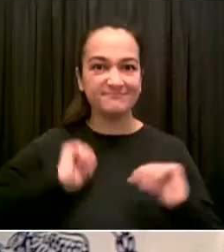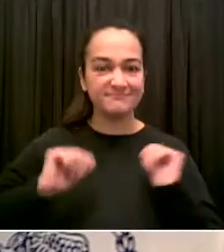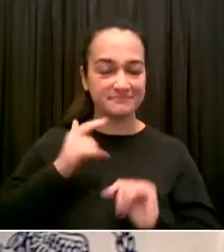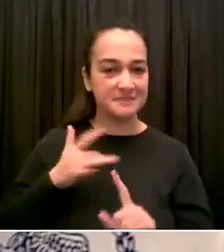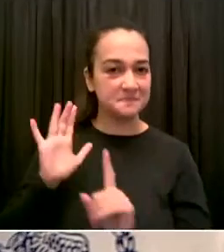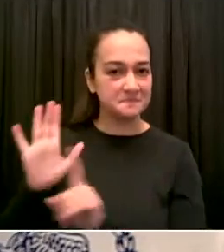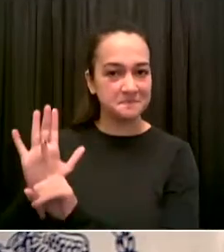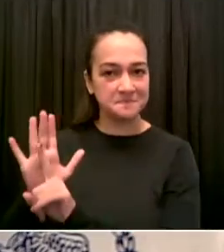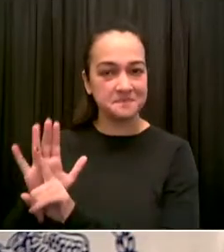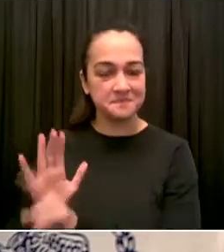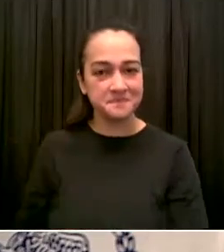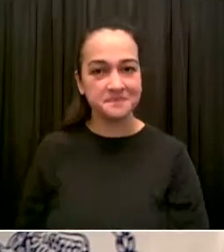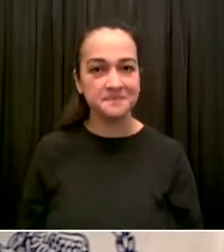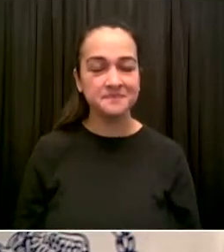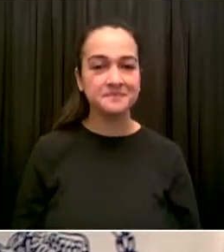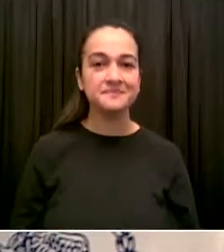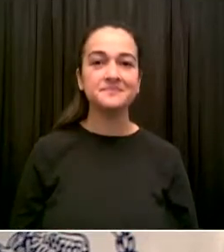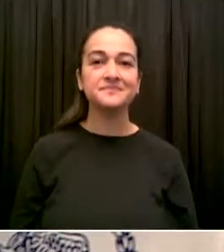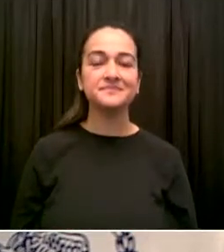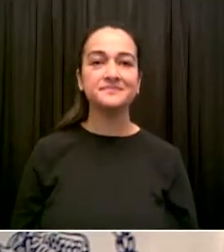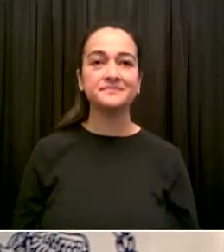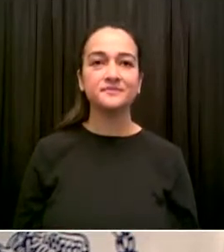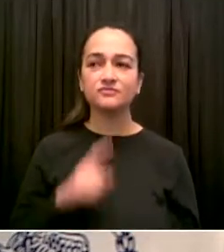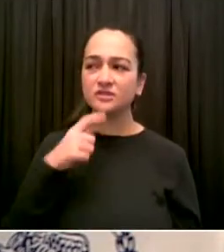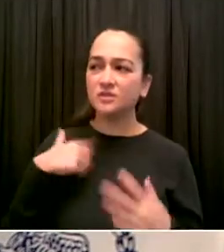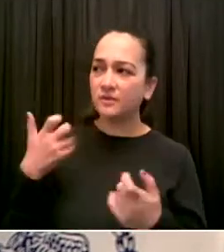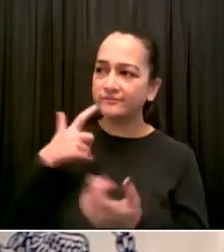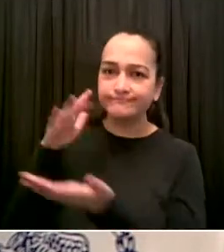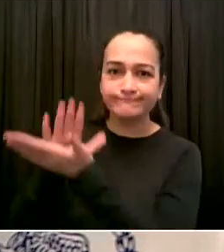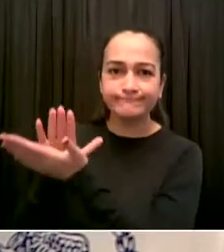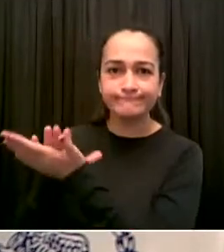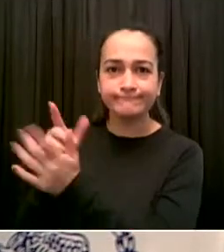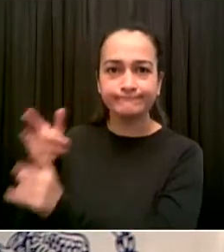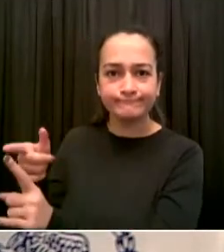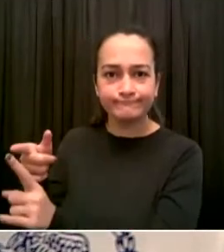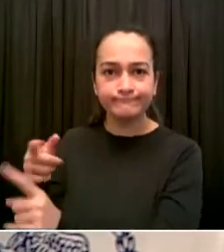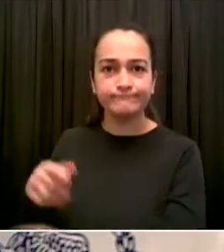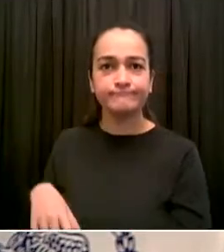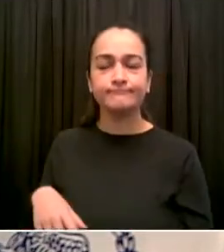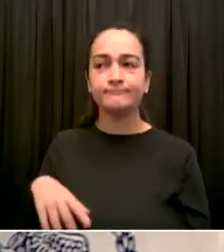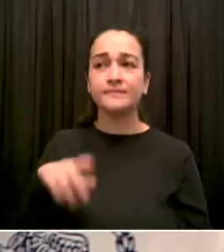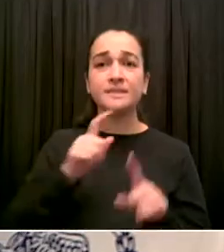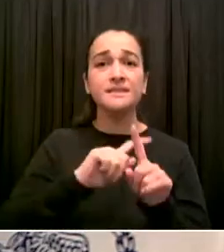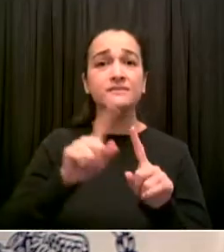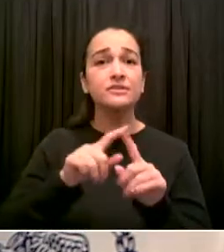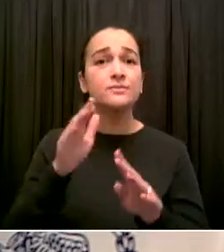I REALLY WANT TO THANK HER FOR THAT, EVERY ARTIST, PERFORMER,